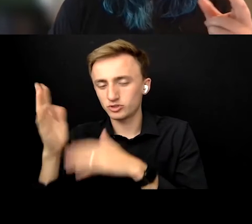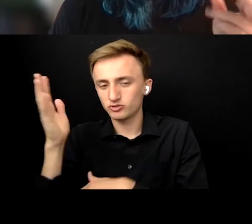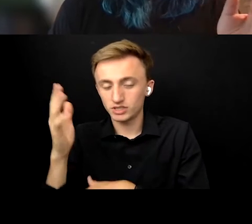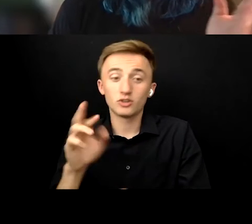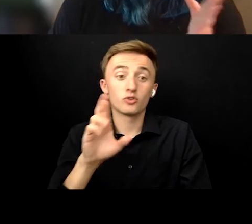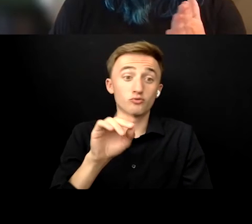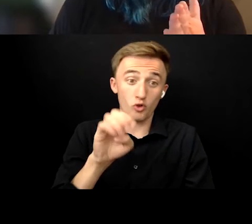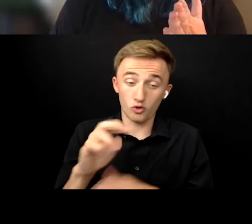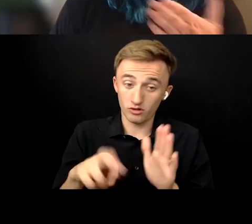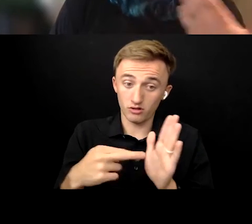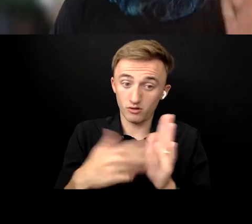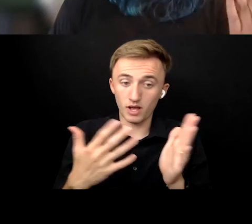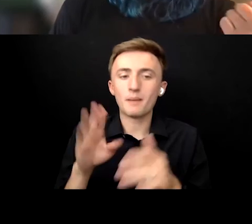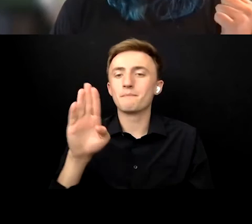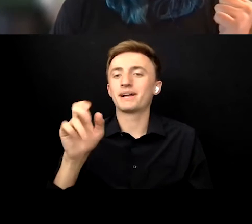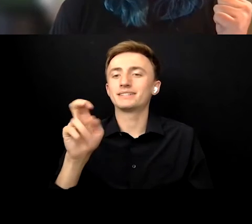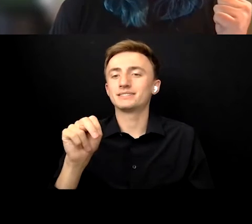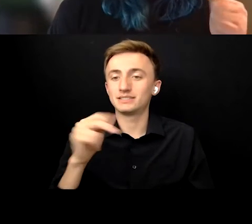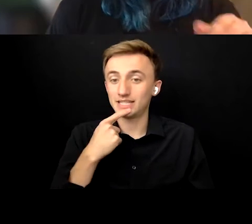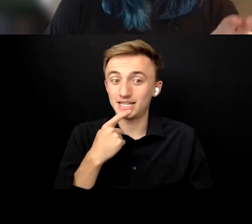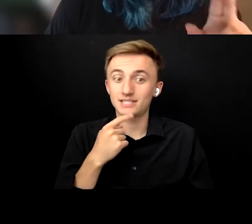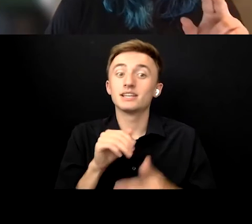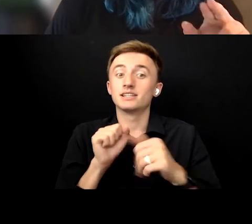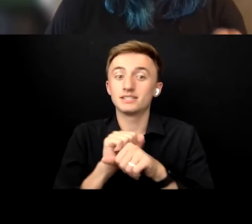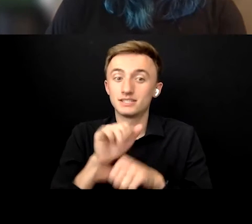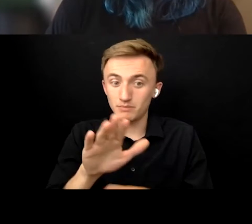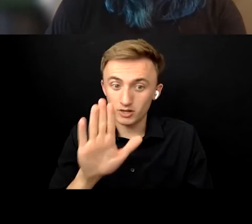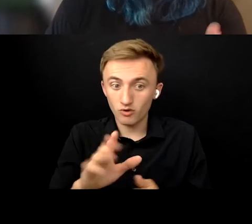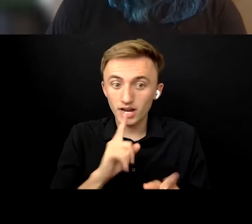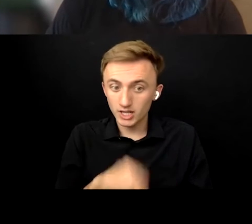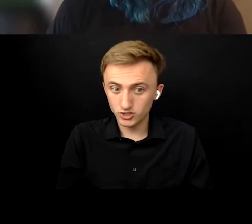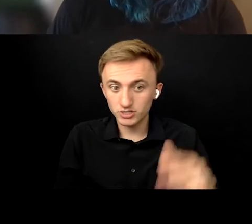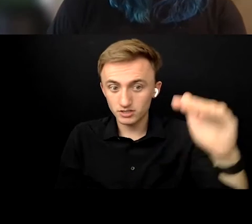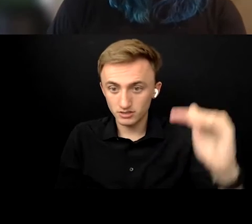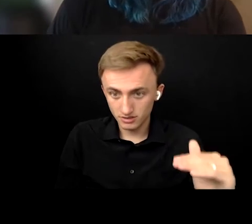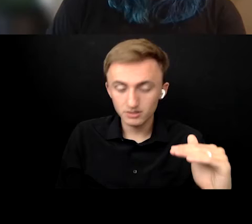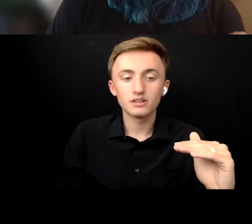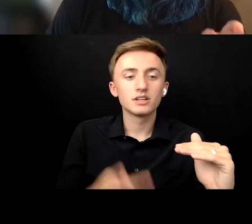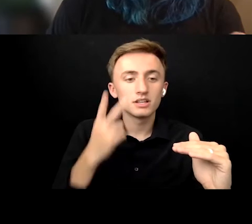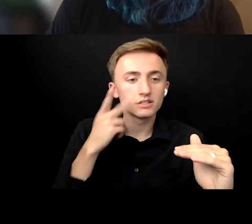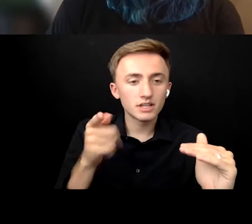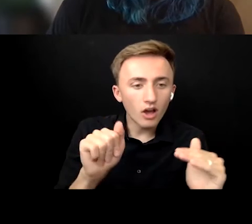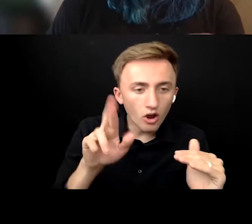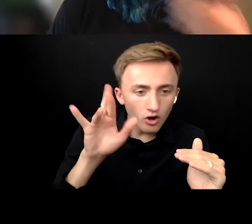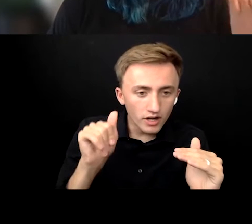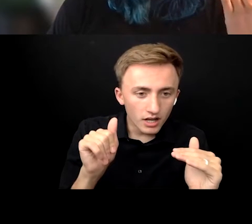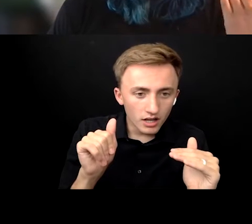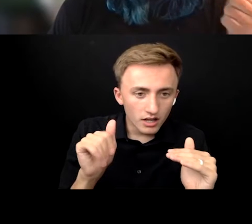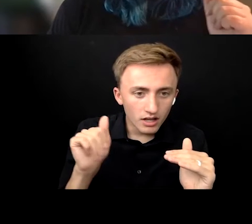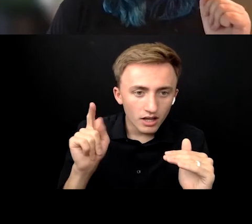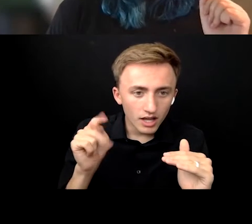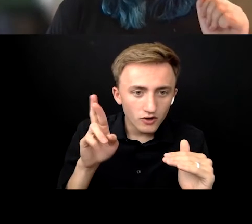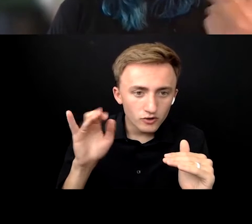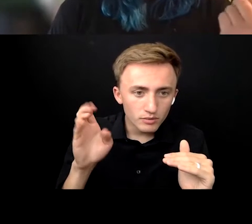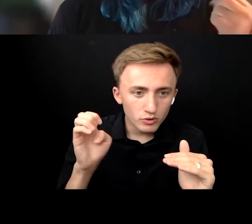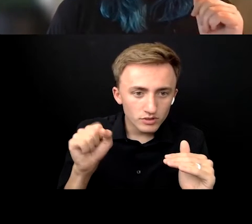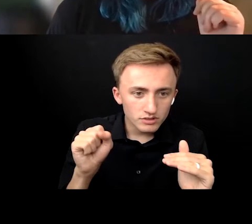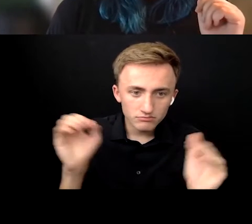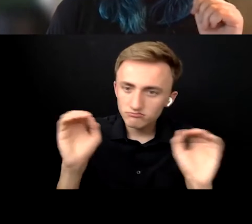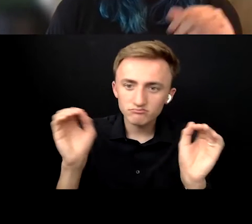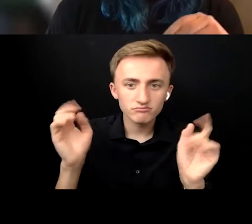that says submit your answers, good start. Aria attributes, none have been applied, good,